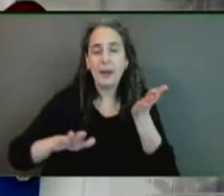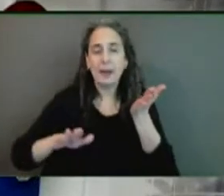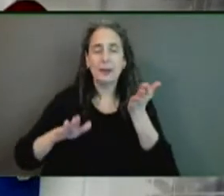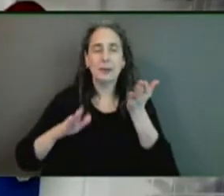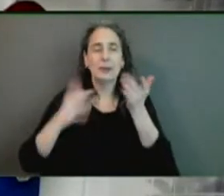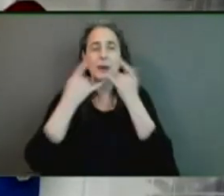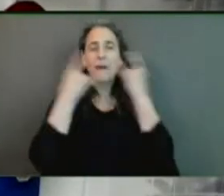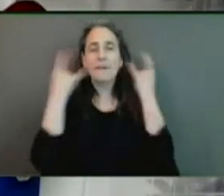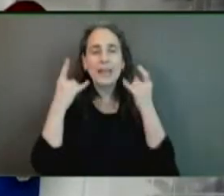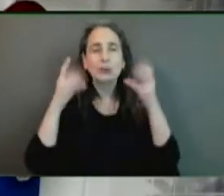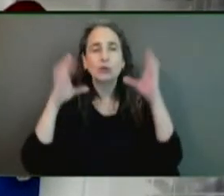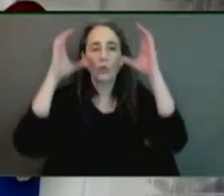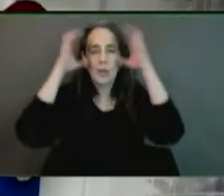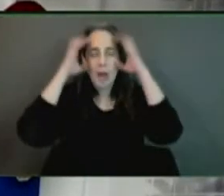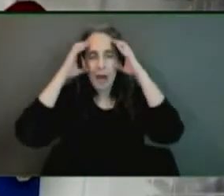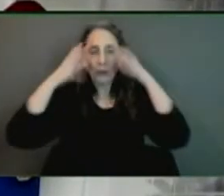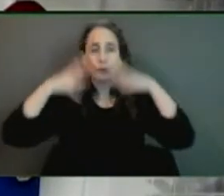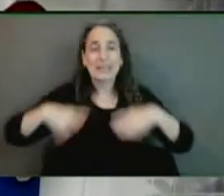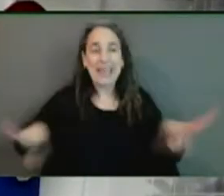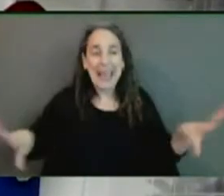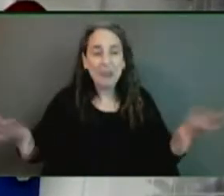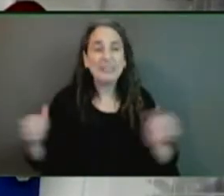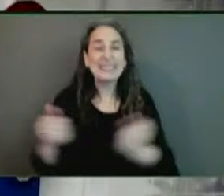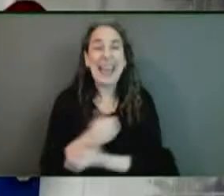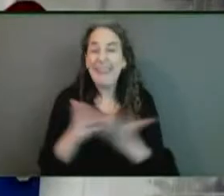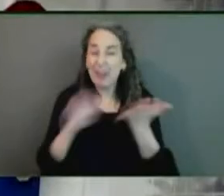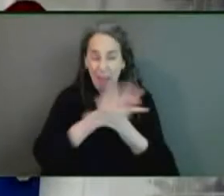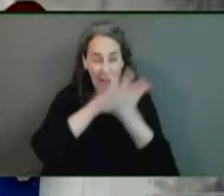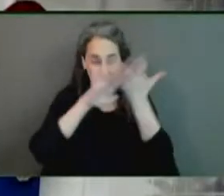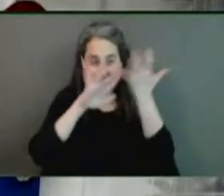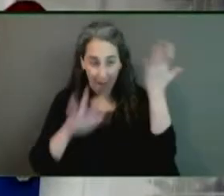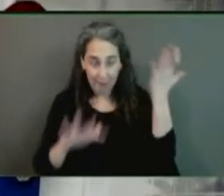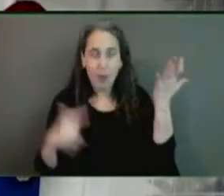sanitizer. The Santa wipes, Um